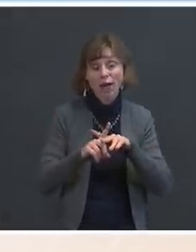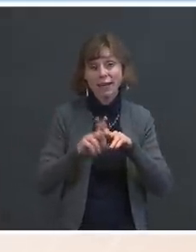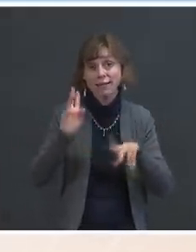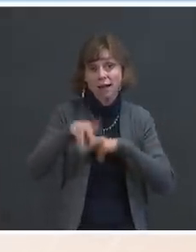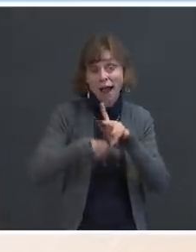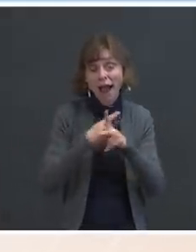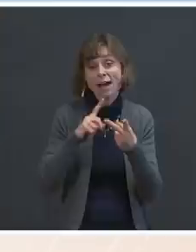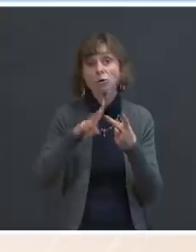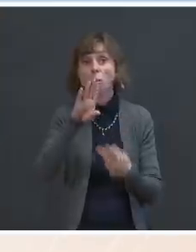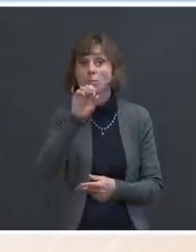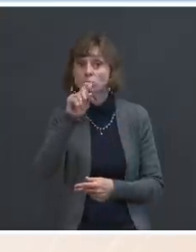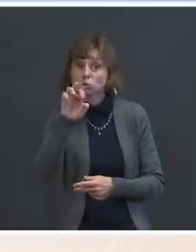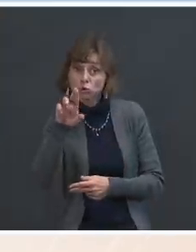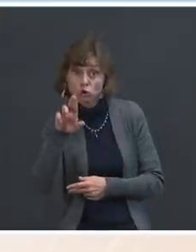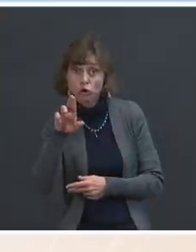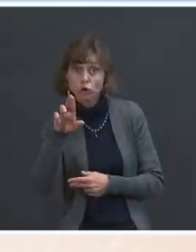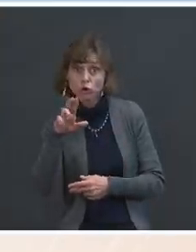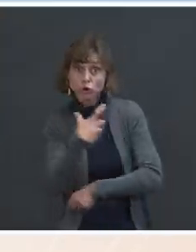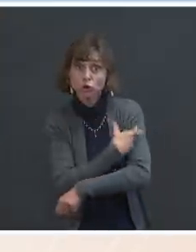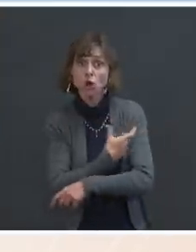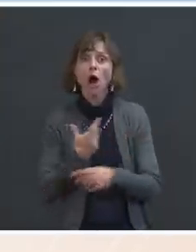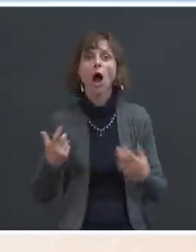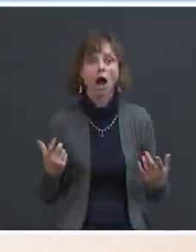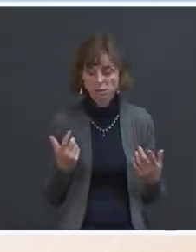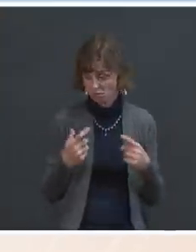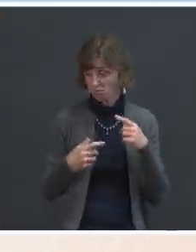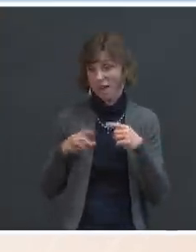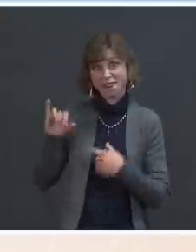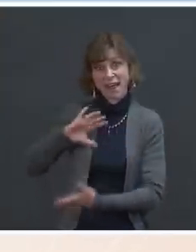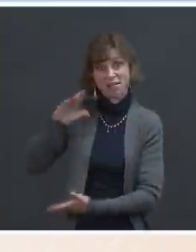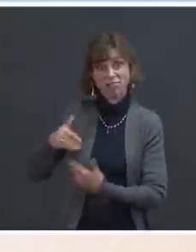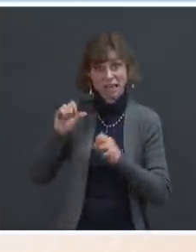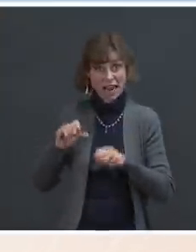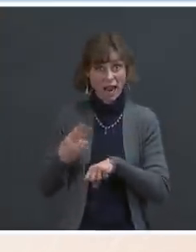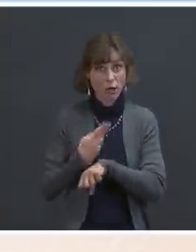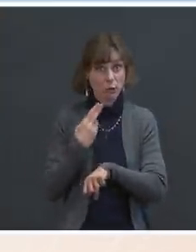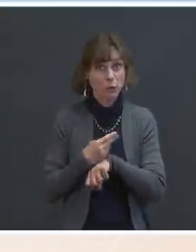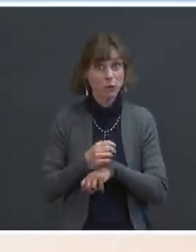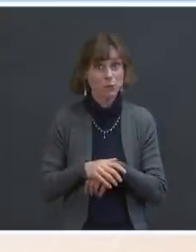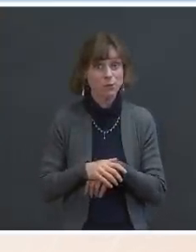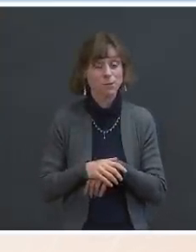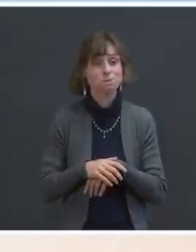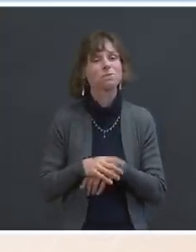Obviously, that's still being studied by the FDA, but again, we want to be over prepared, as I noted earlier.